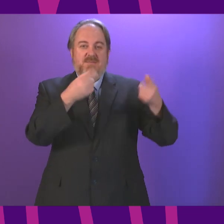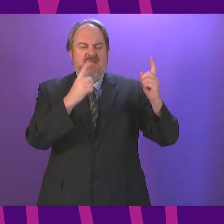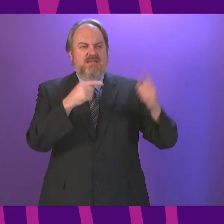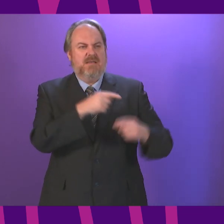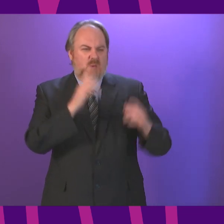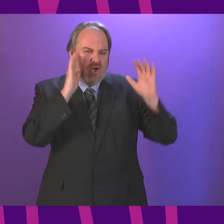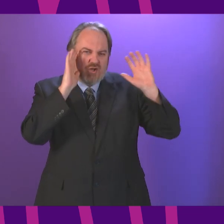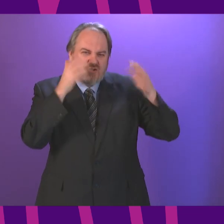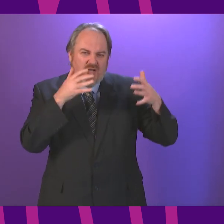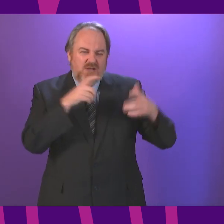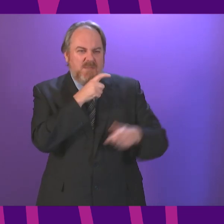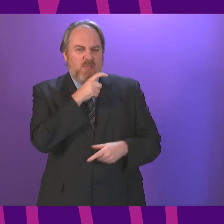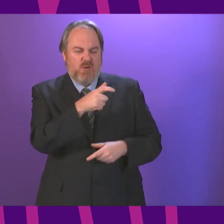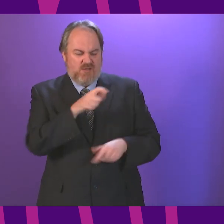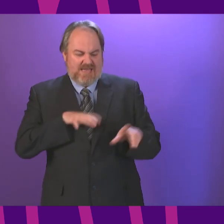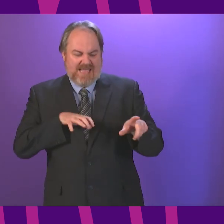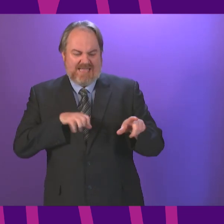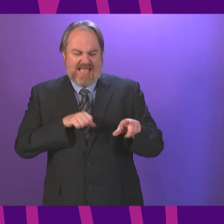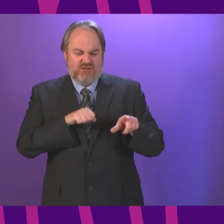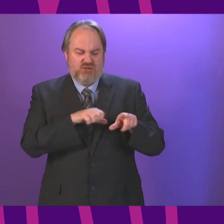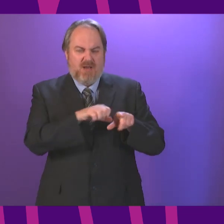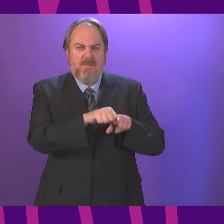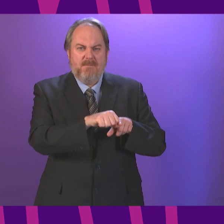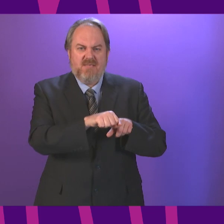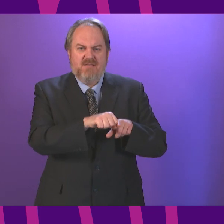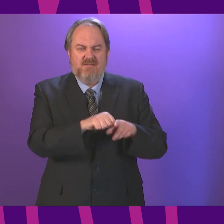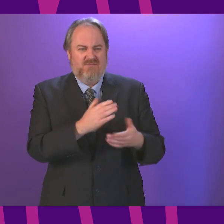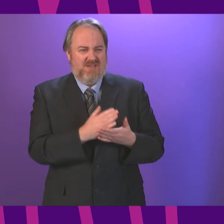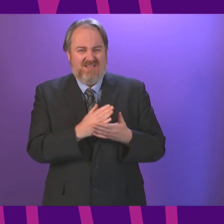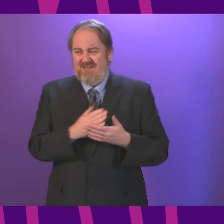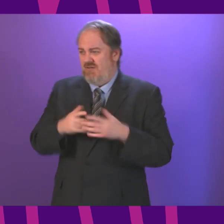about the words “catch up”, because there is simply no way that pupils who would otherwise